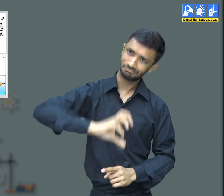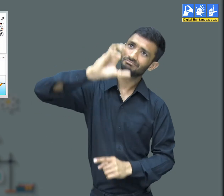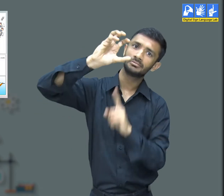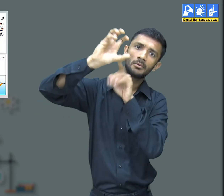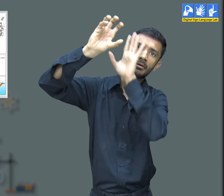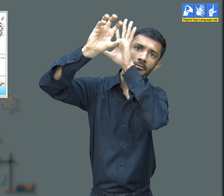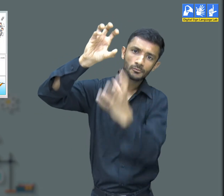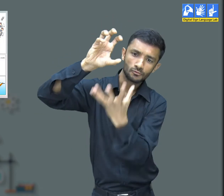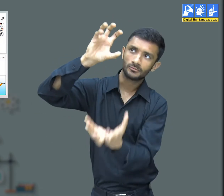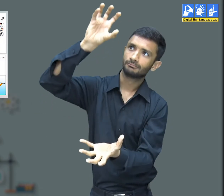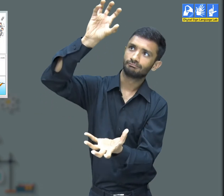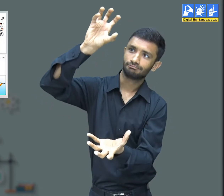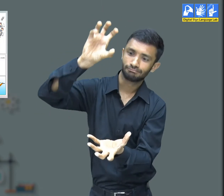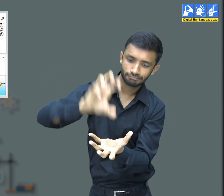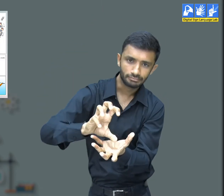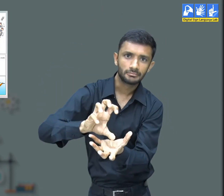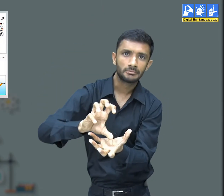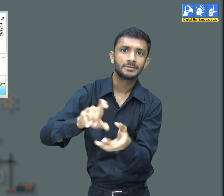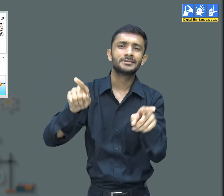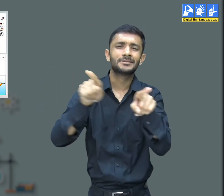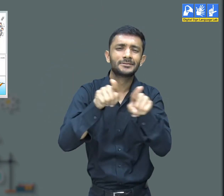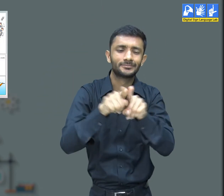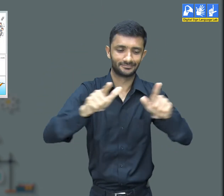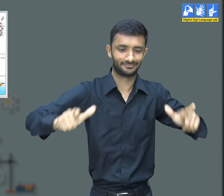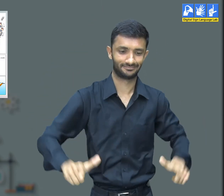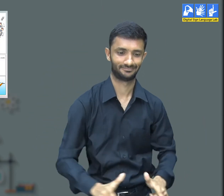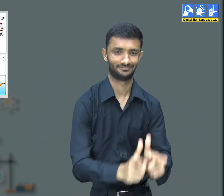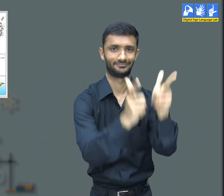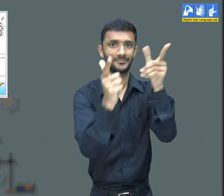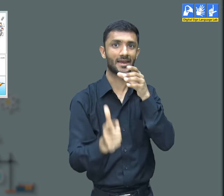After sometime, it comes back to the ground due to gravitational pull.